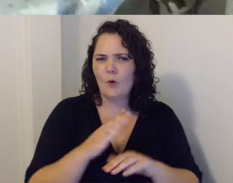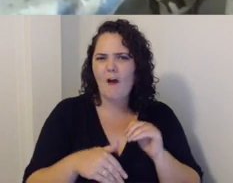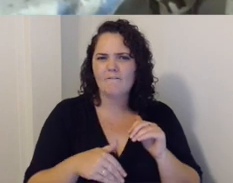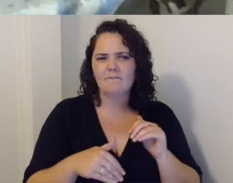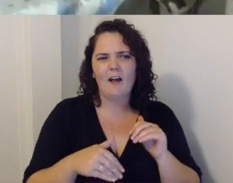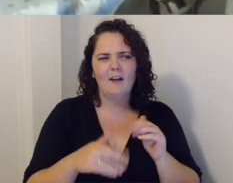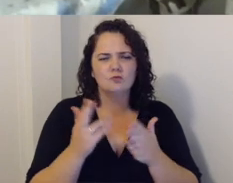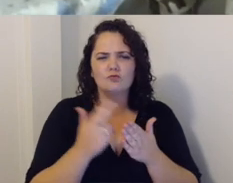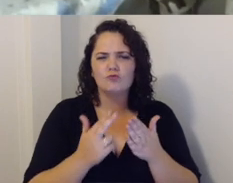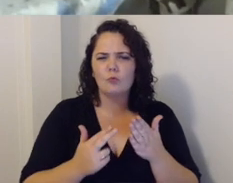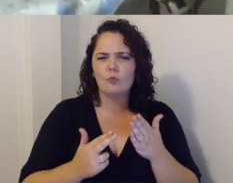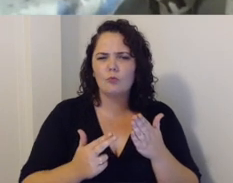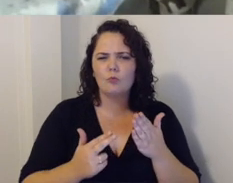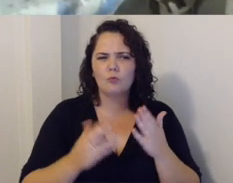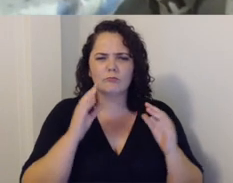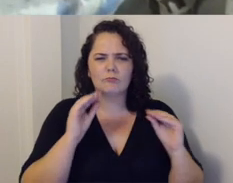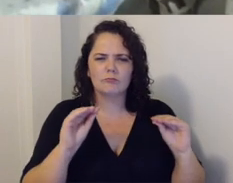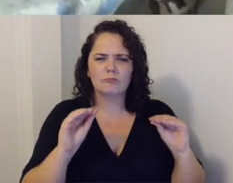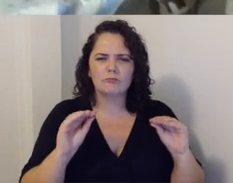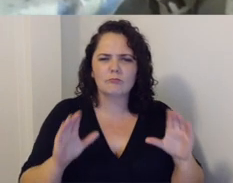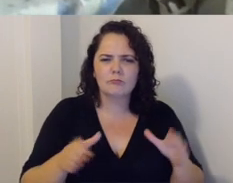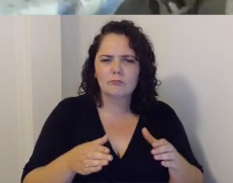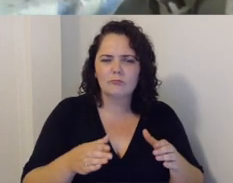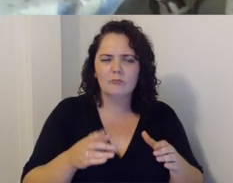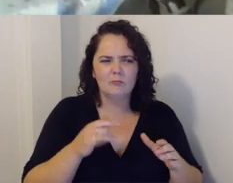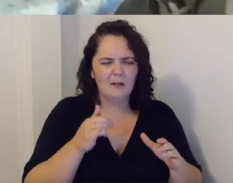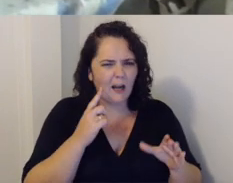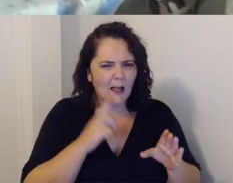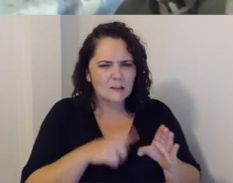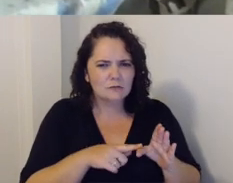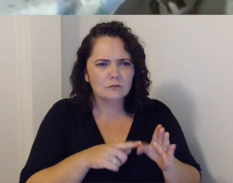earlier this year or maybe it was during the lockdown last year I talked a lot about erasers